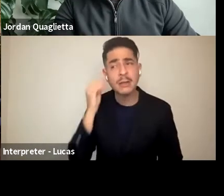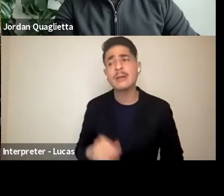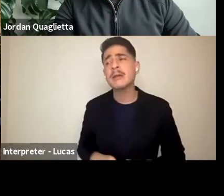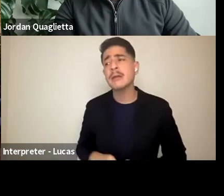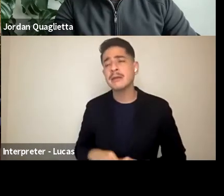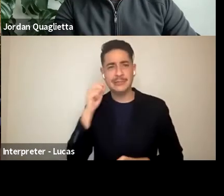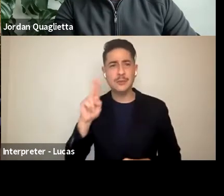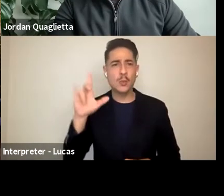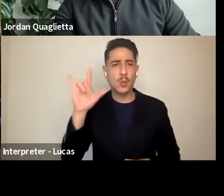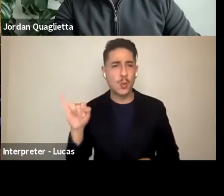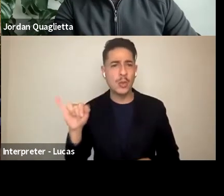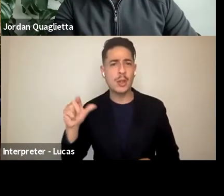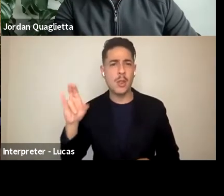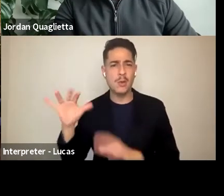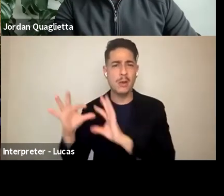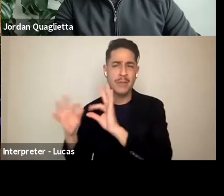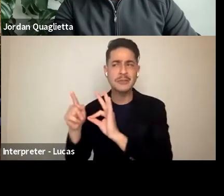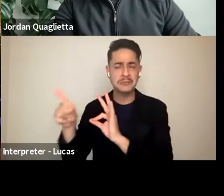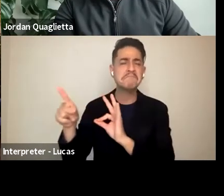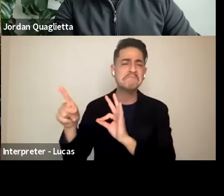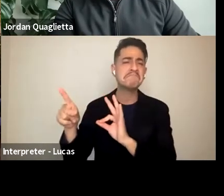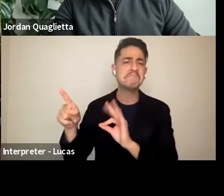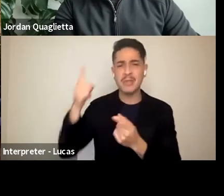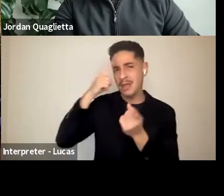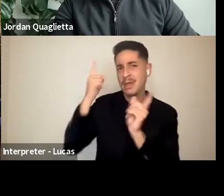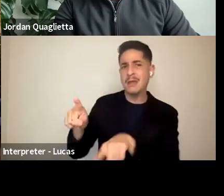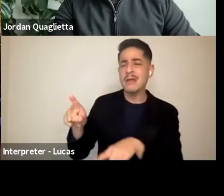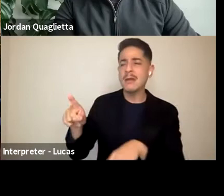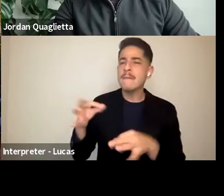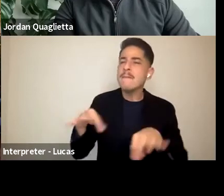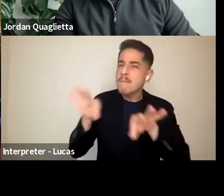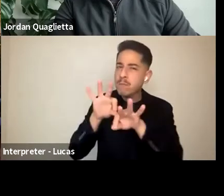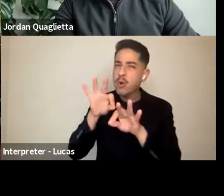Laura said I think really important with looking at the data running a full crawl.